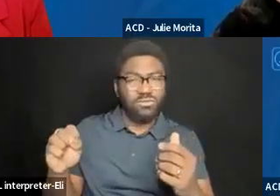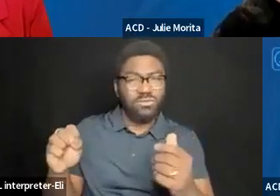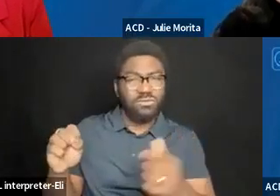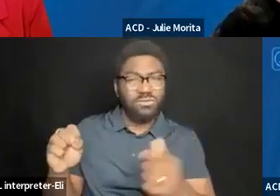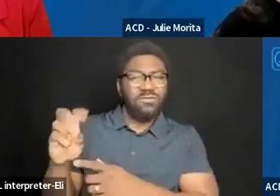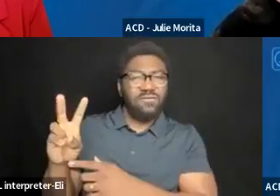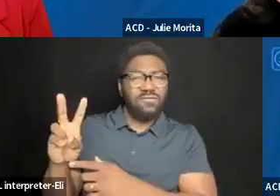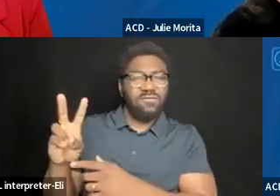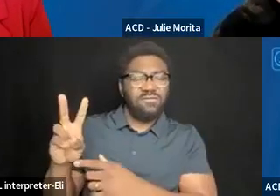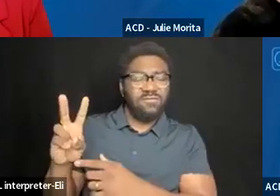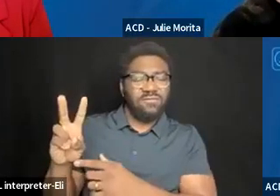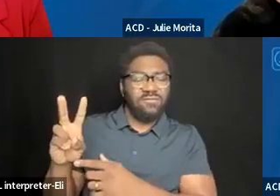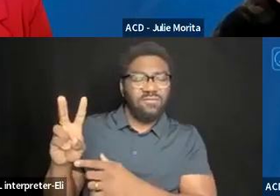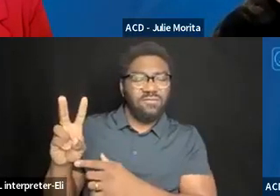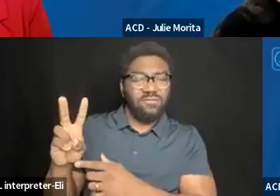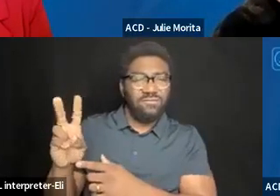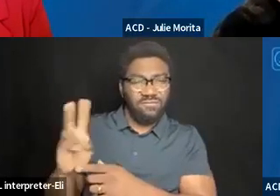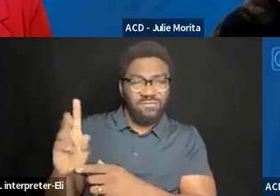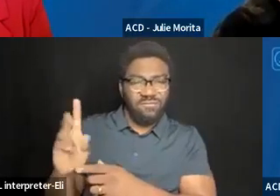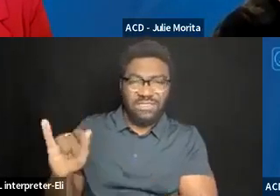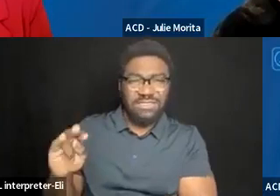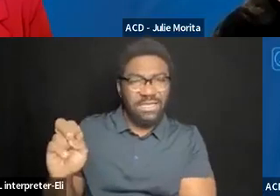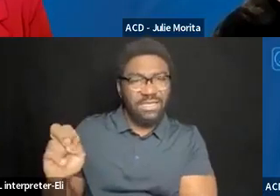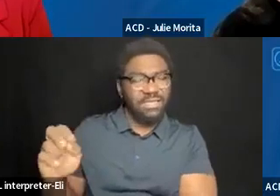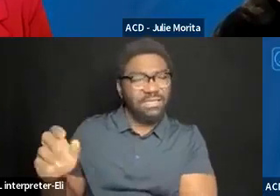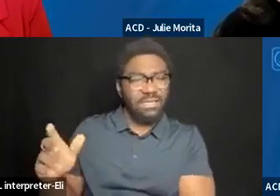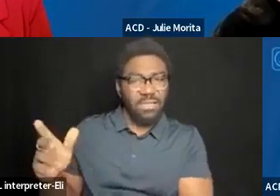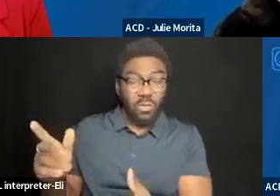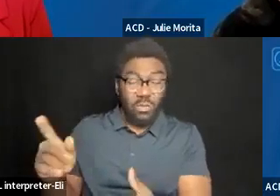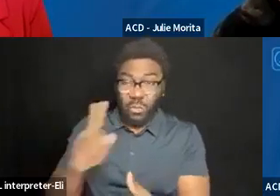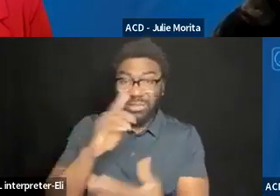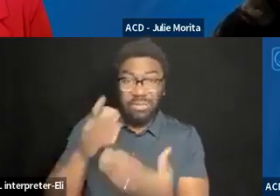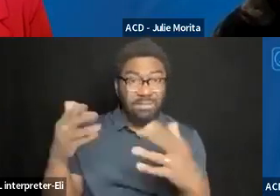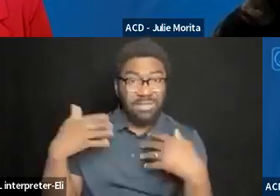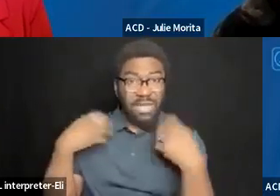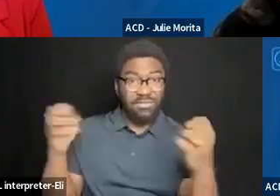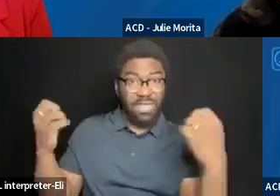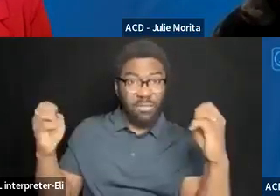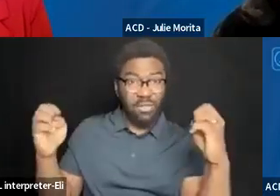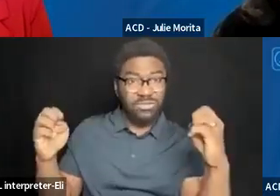in that position to try and be working on data use agreements. So again, to be very clear,